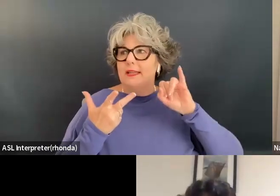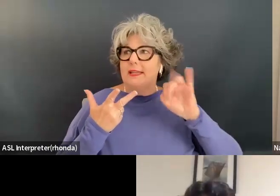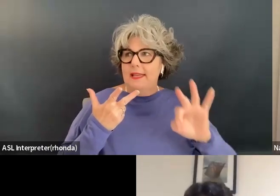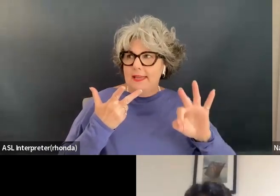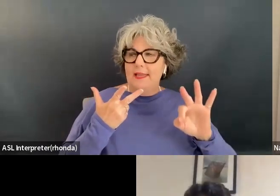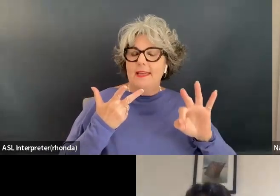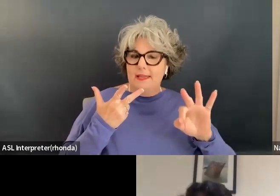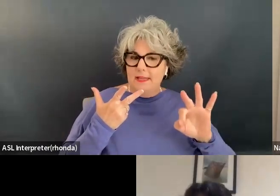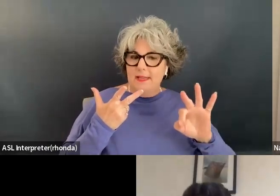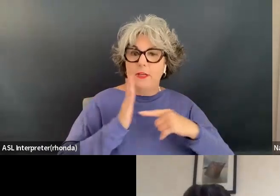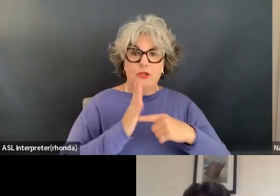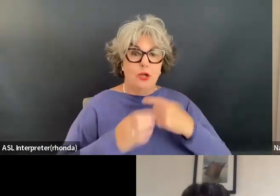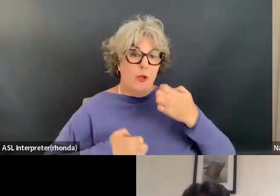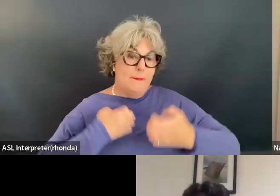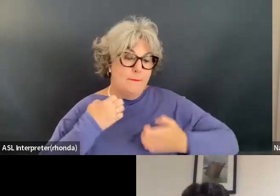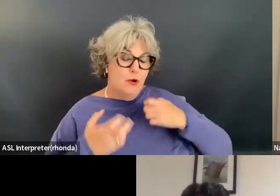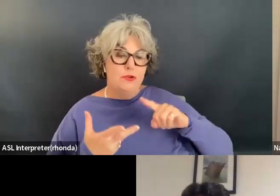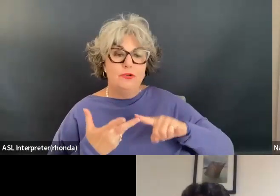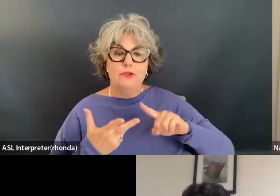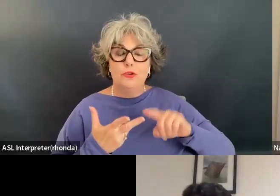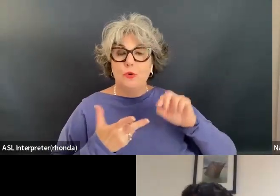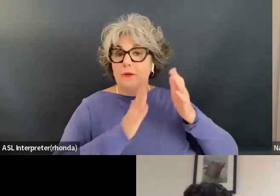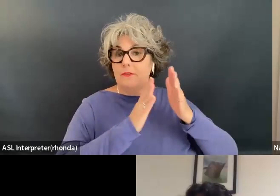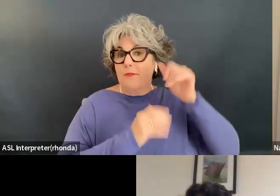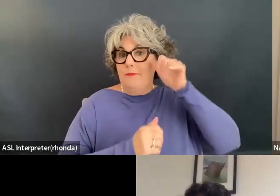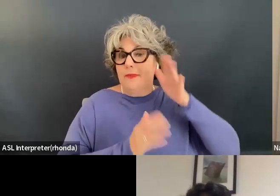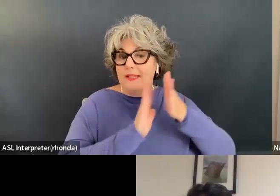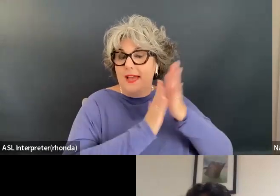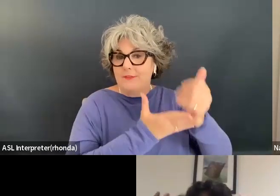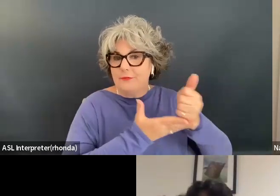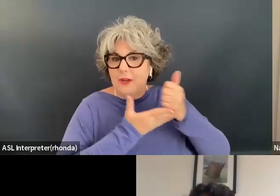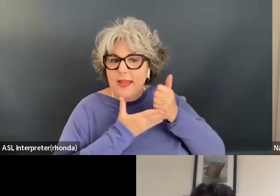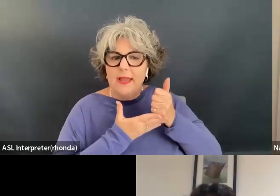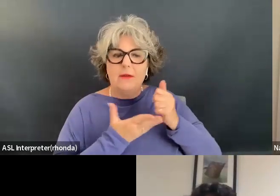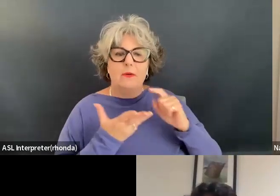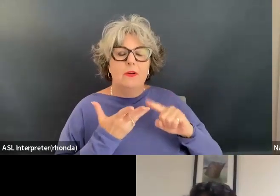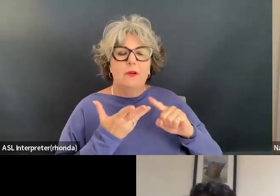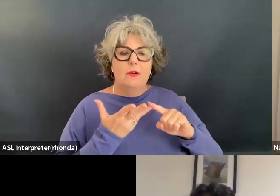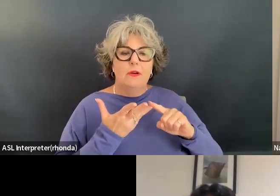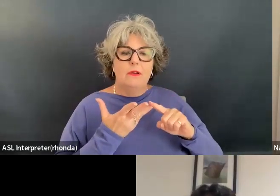if they show emotions or if they ask for help. Or if they don't have, I don't know, enough money,